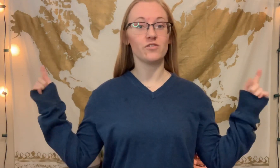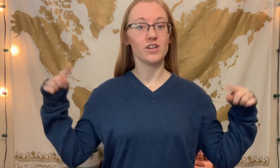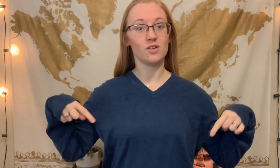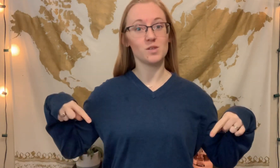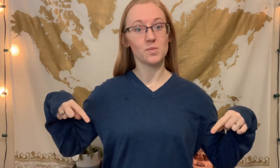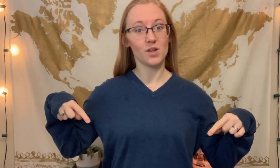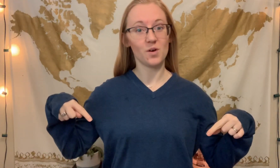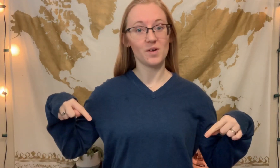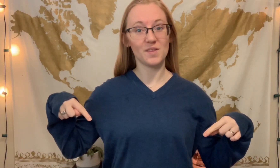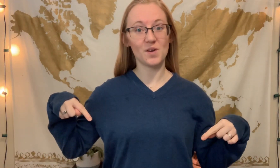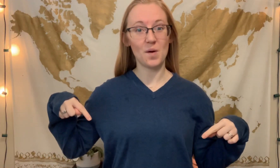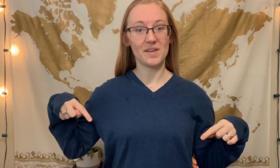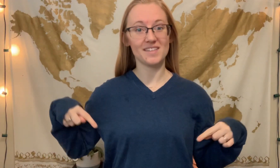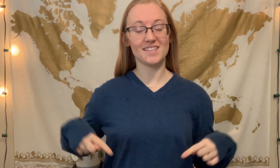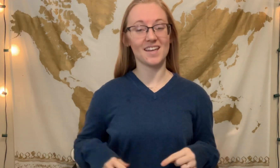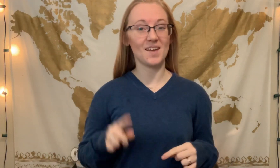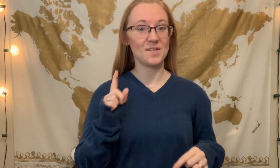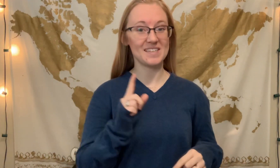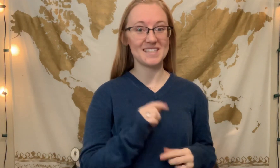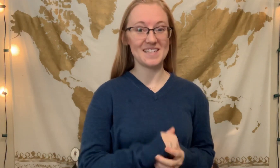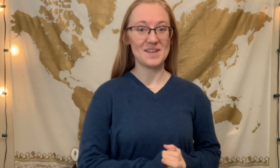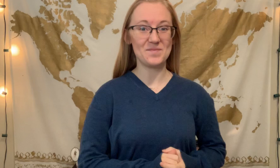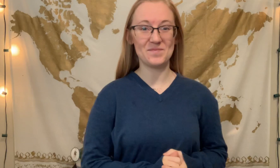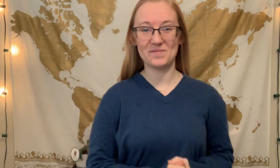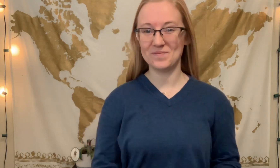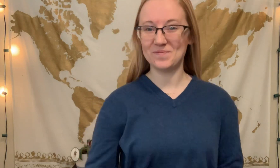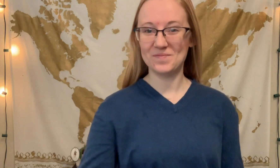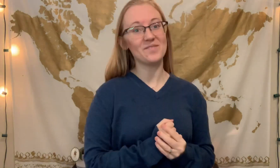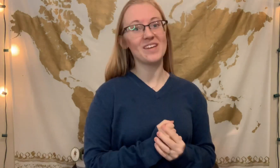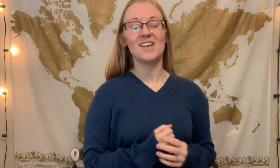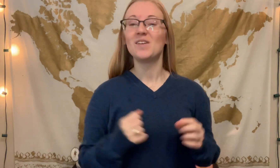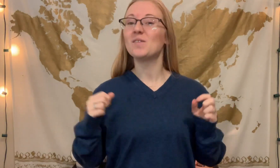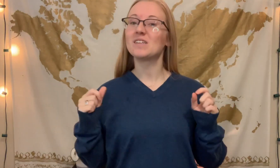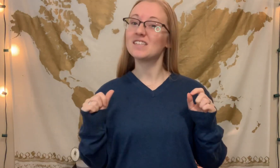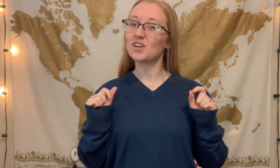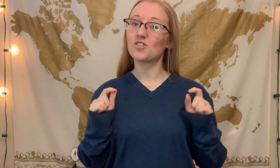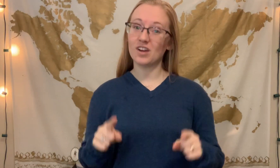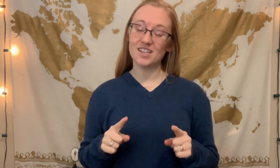videos below in the comments. I can't wait to see them. You all did a great job